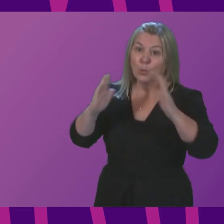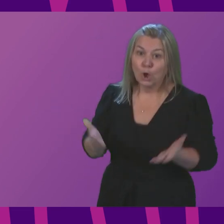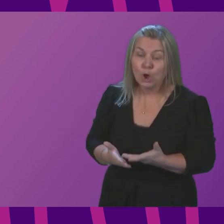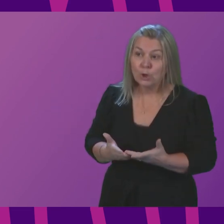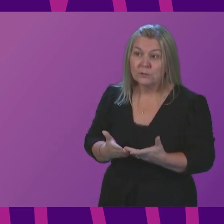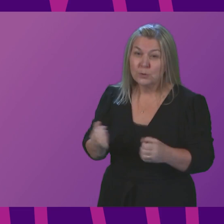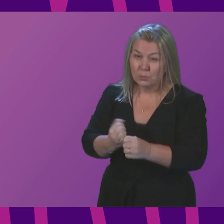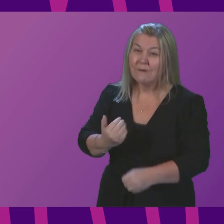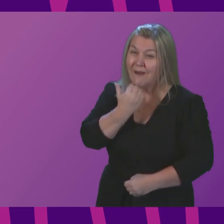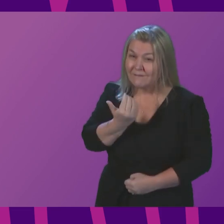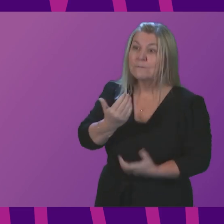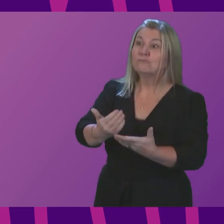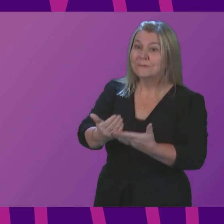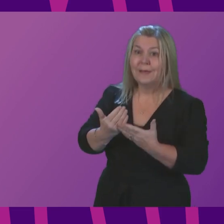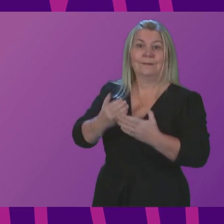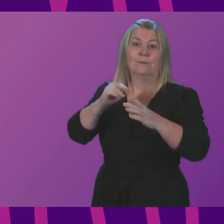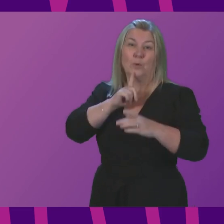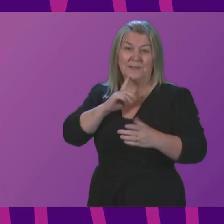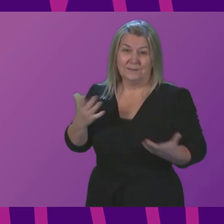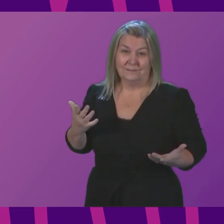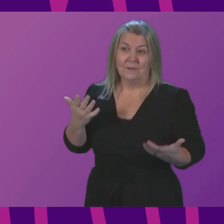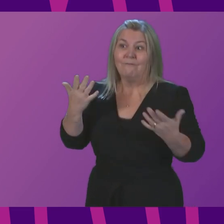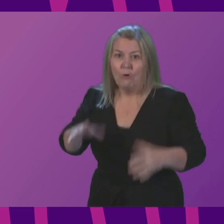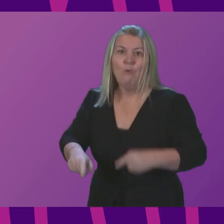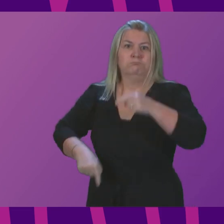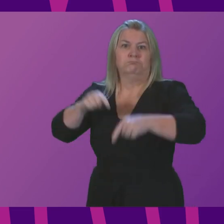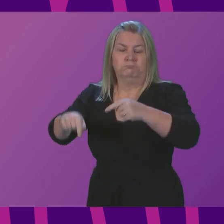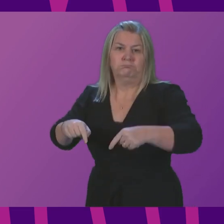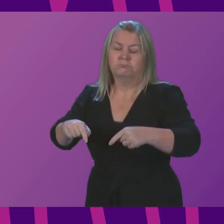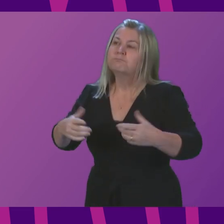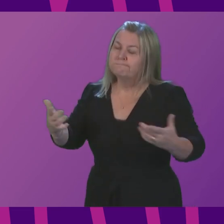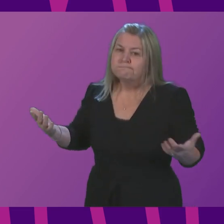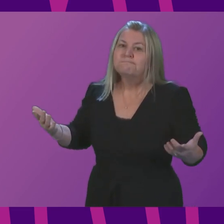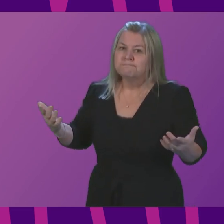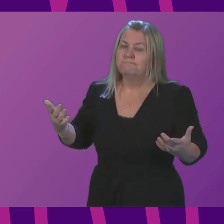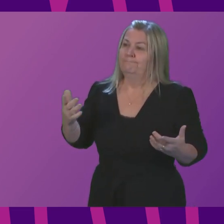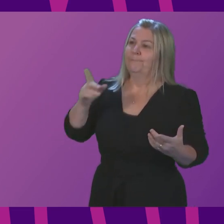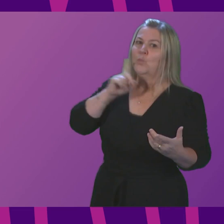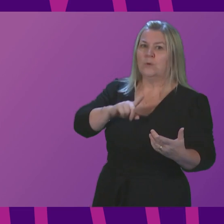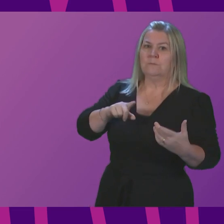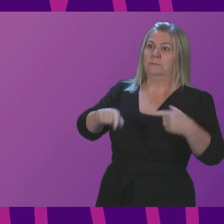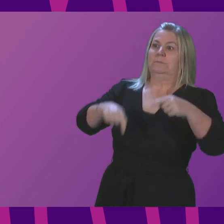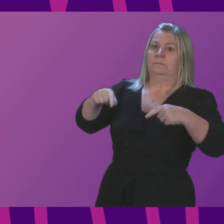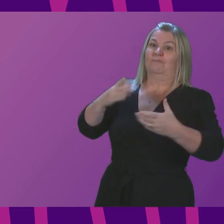enough to protect women. Of course, the source of violence against women is men who commit